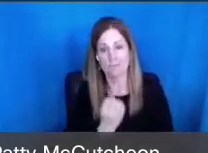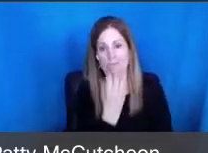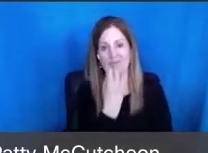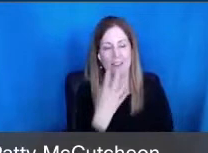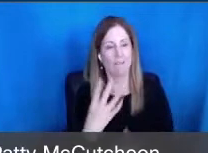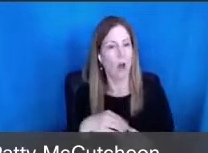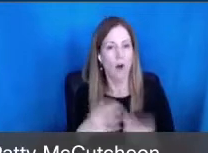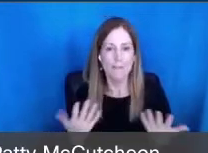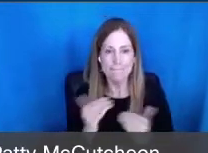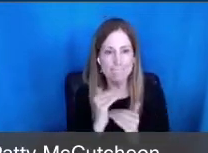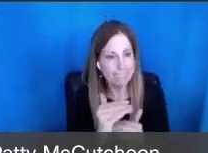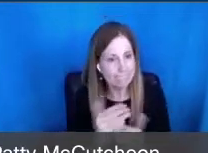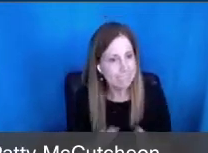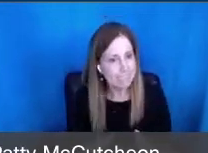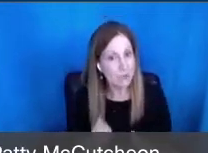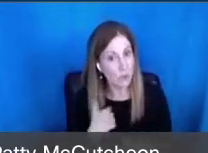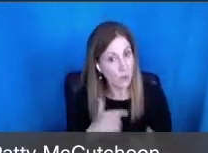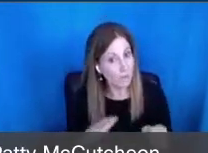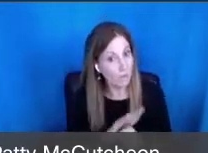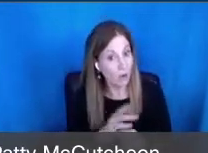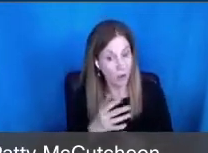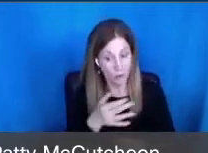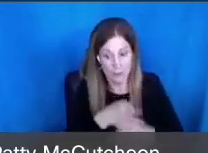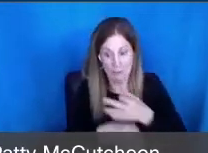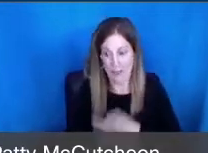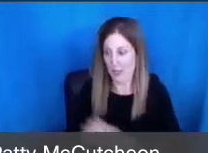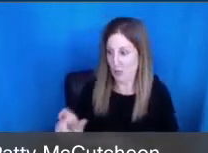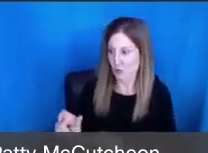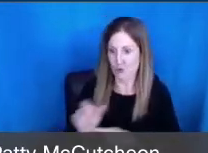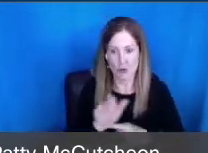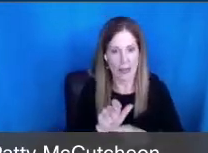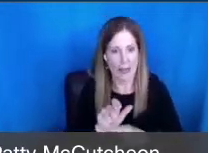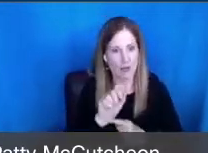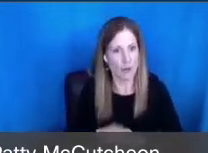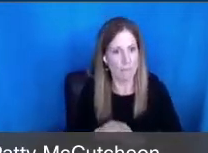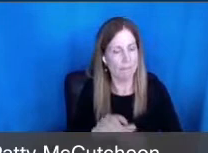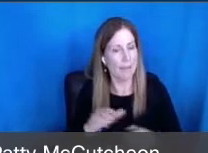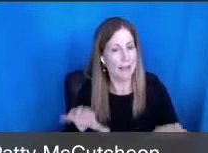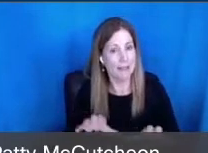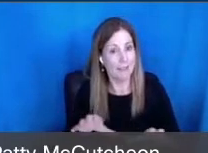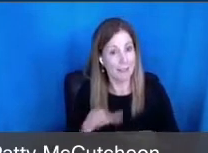Do we have a solid, foolproof way to replace a drag-and-drop activity with an activity that is just as engaging?